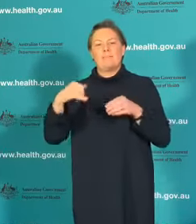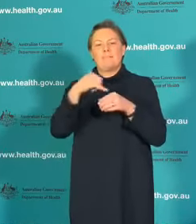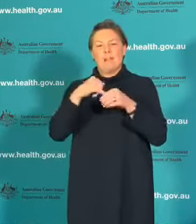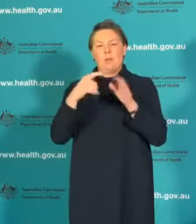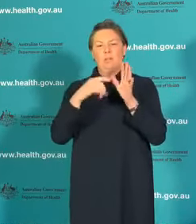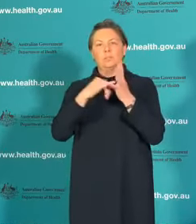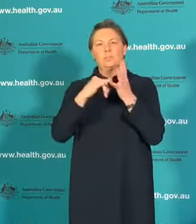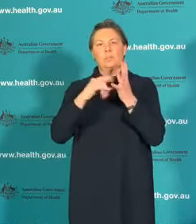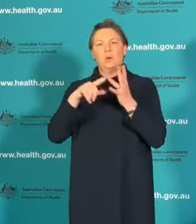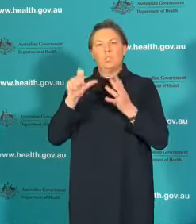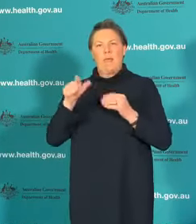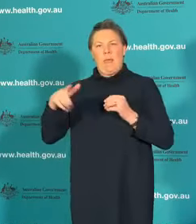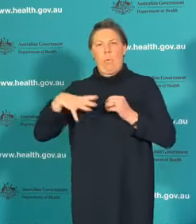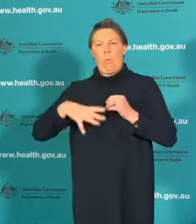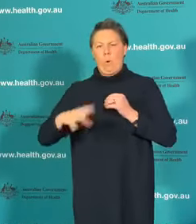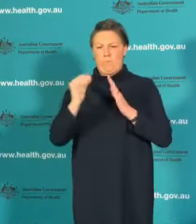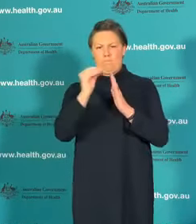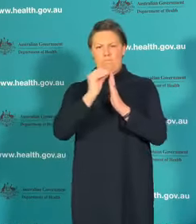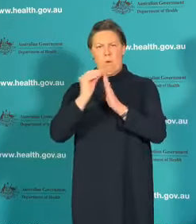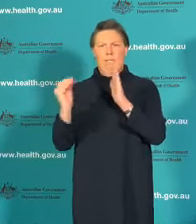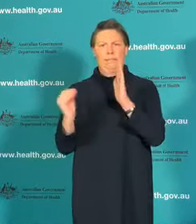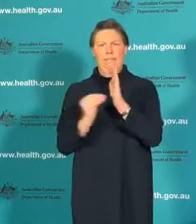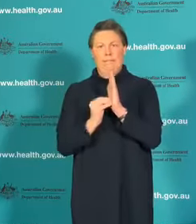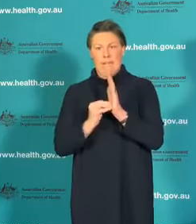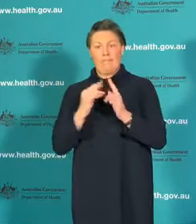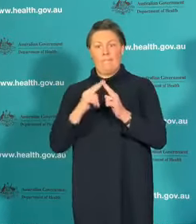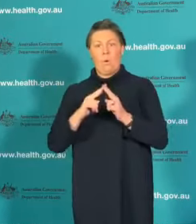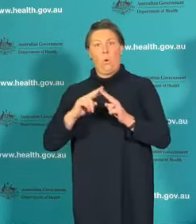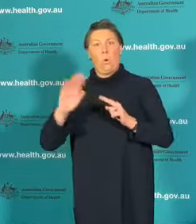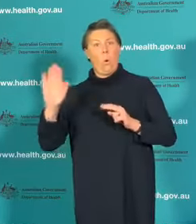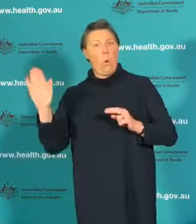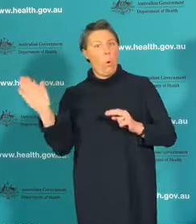with suspected or confirmed cases of COVID-19 to wear N95